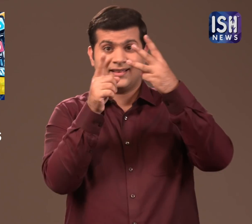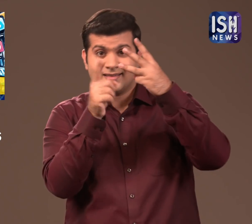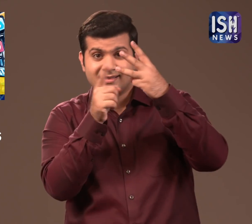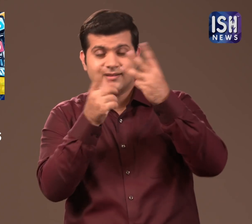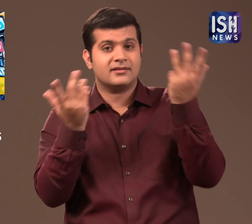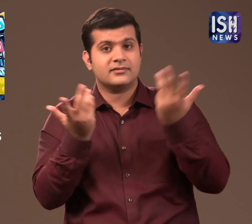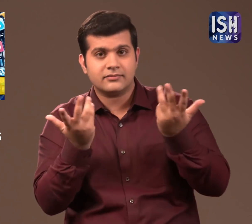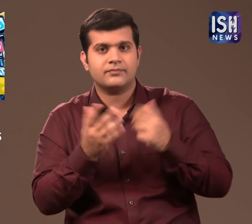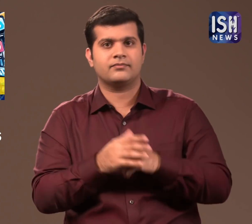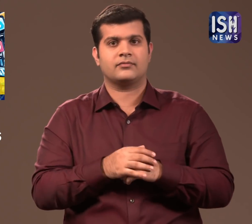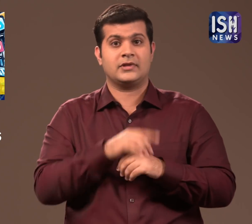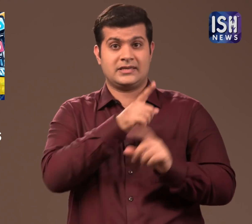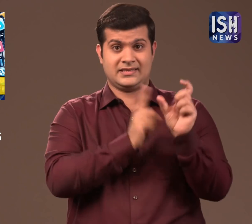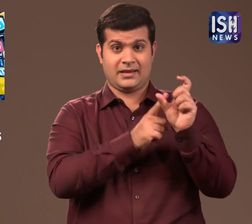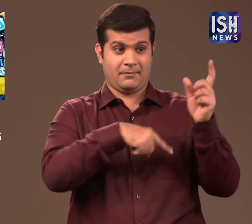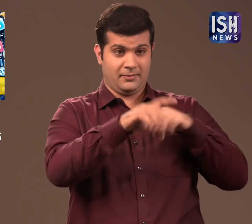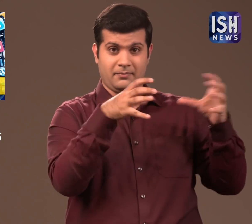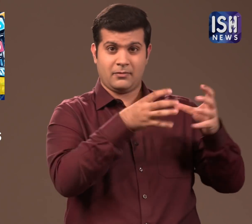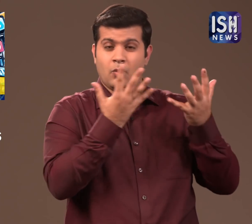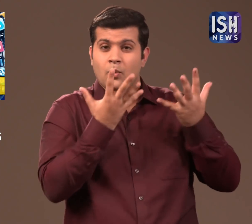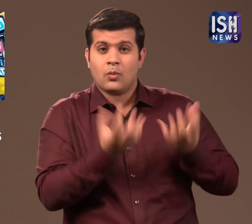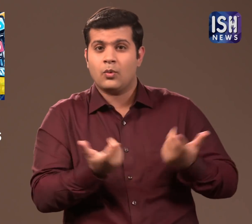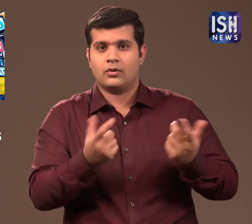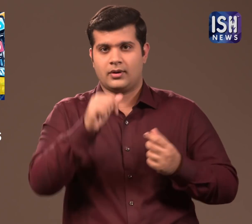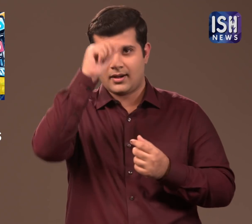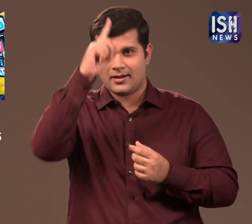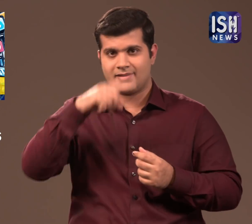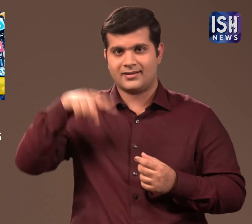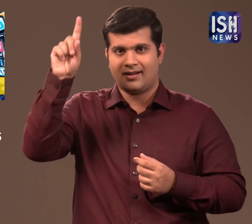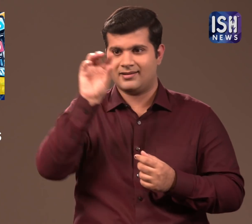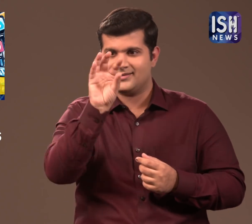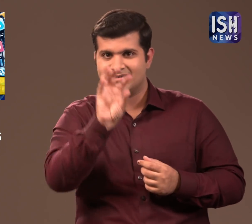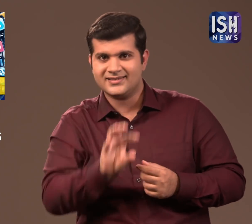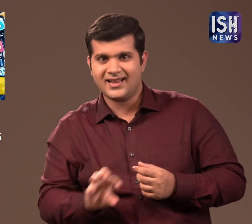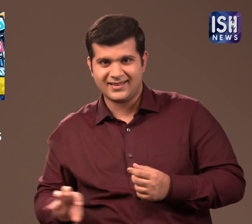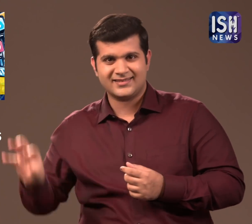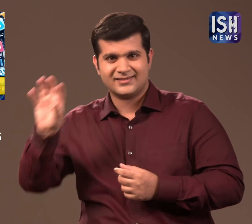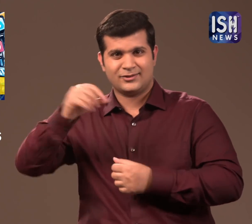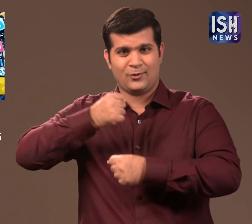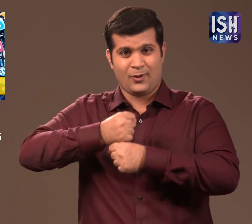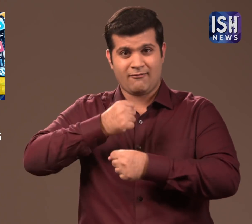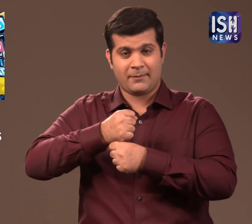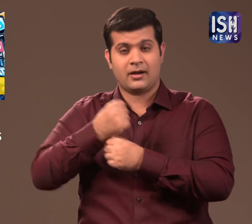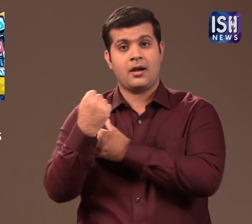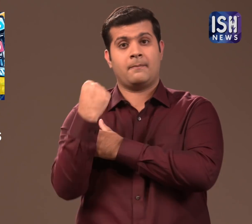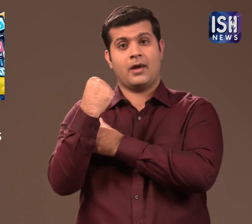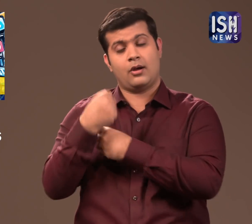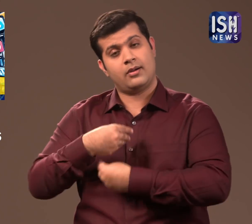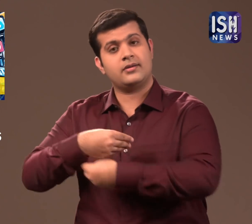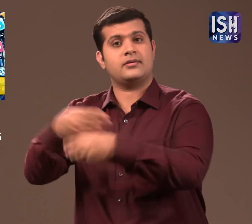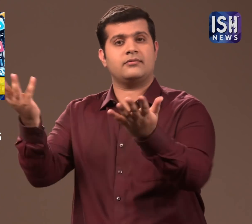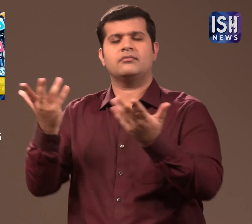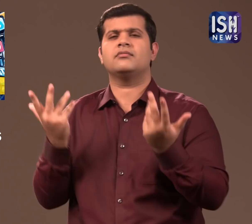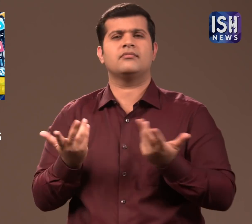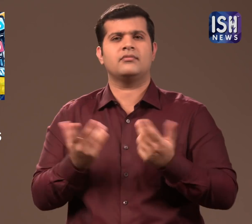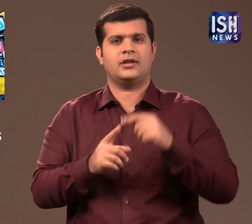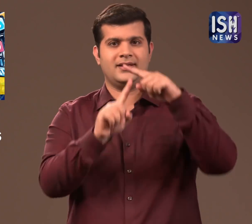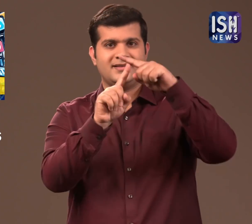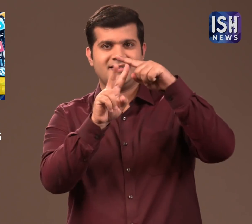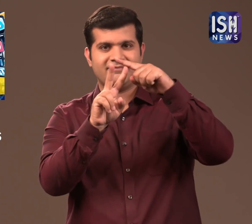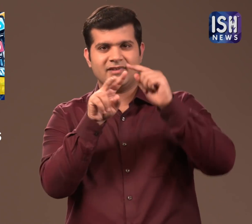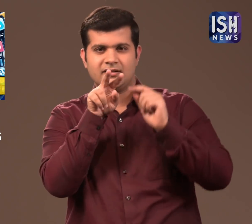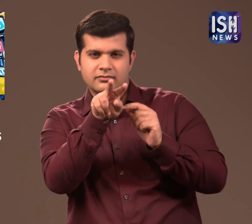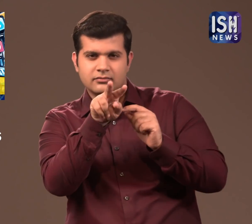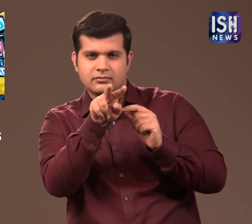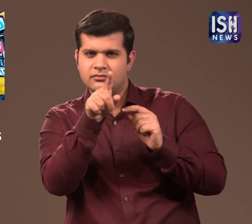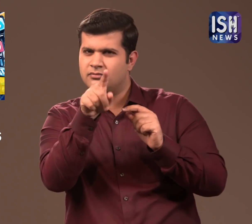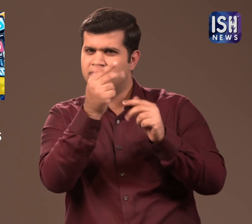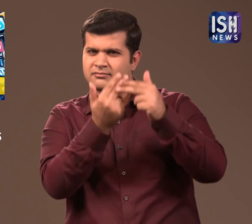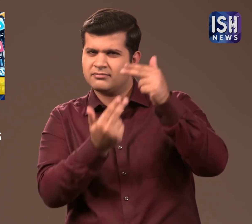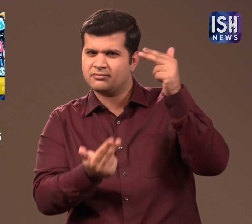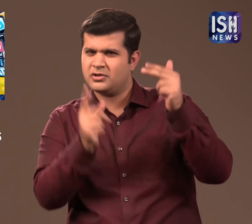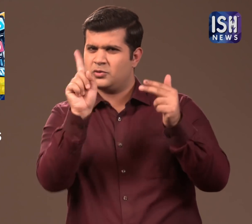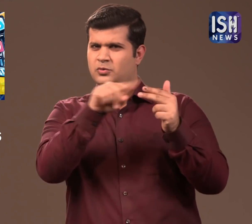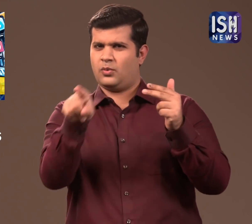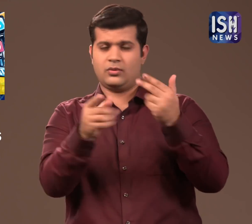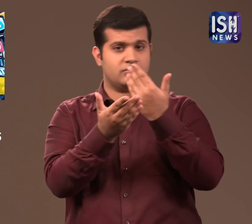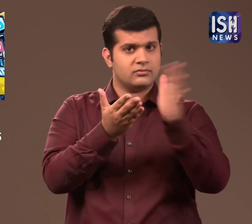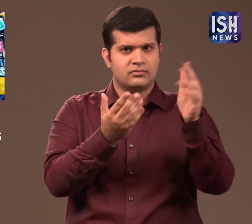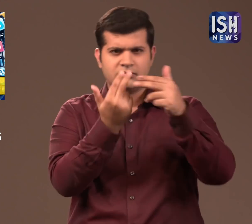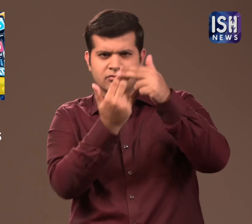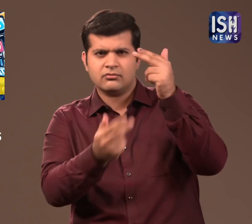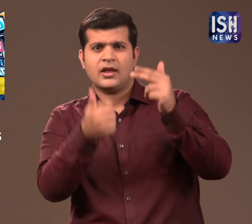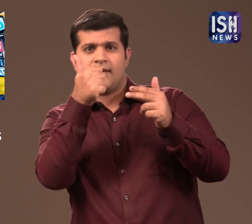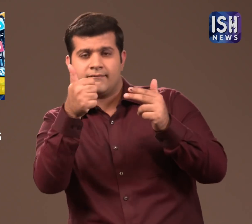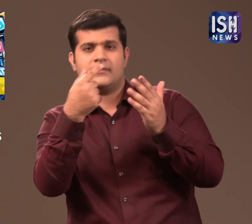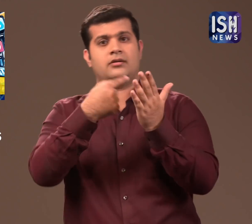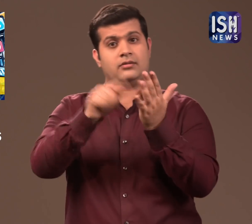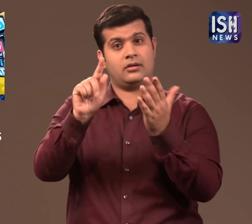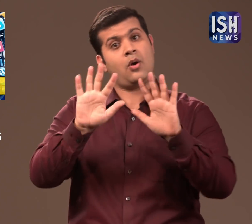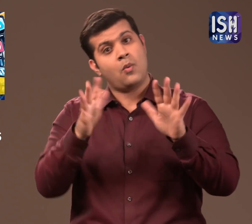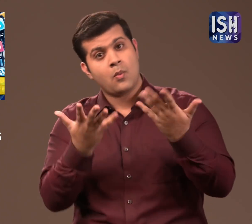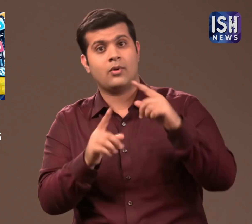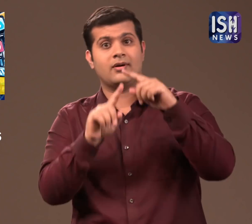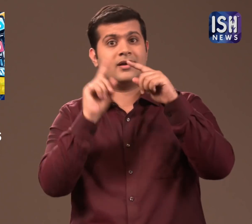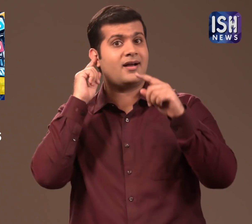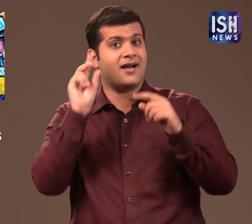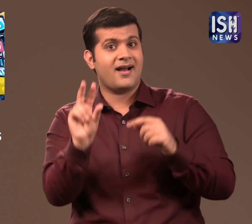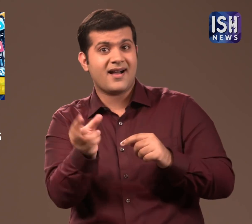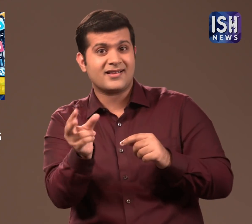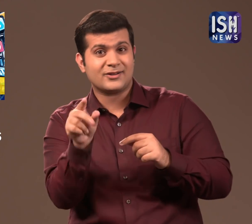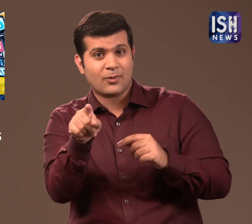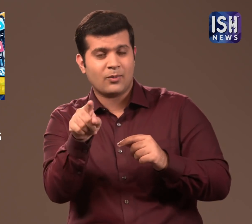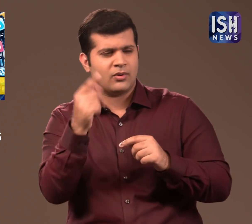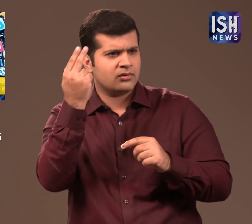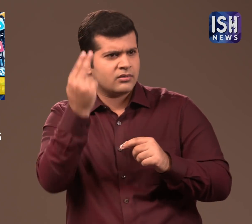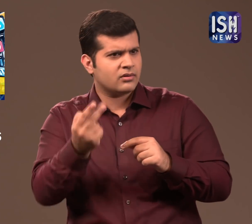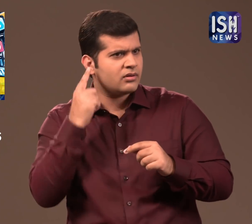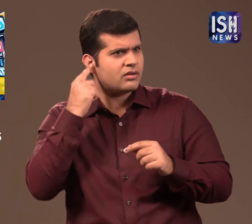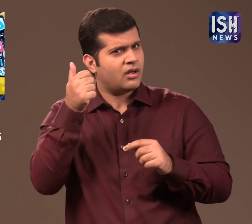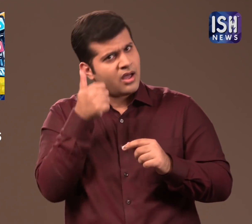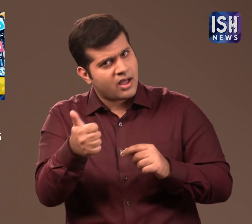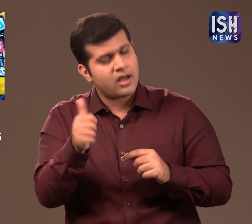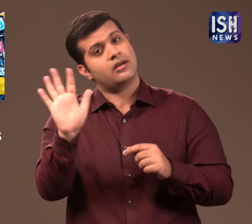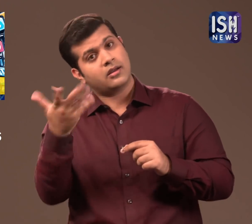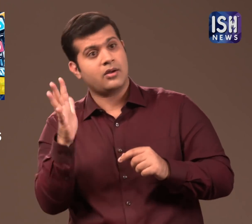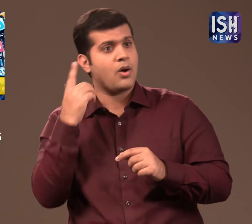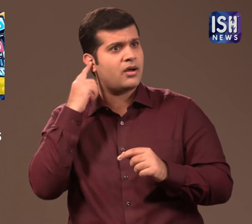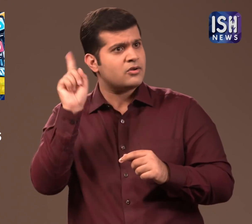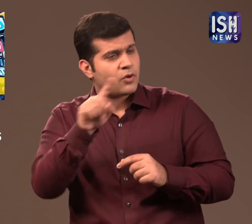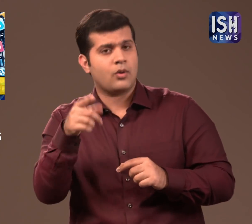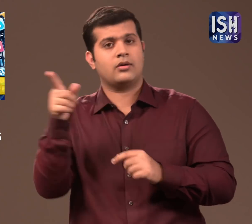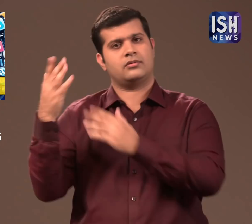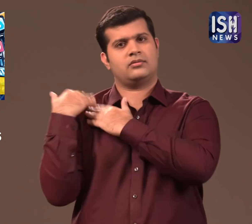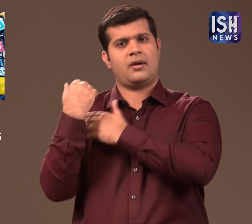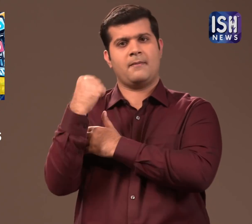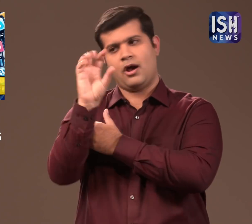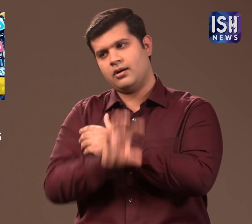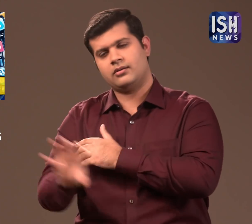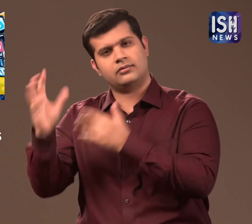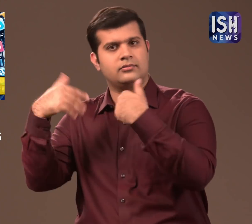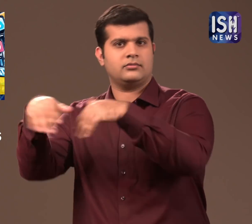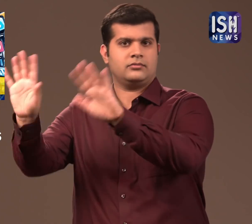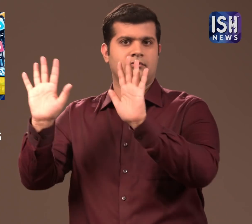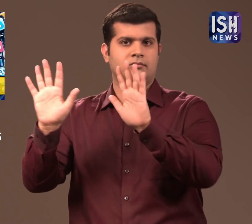They also seek to give power to the state governments, to have a say in the programmes shown on television, radio, etc.